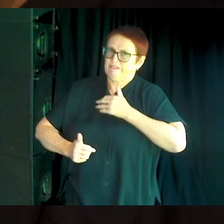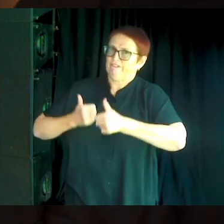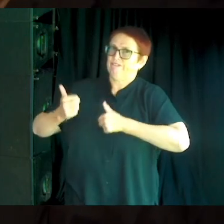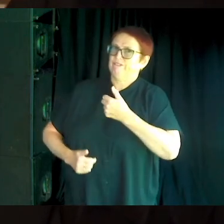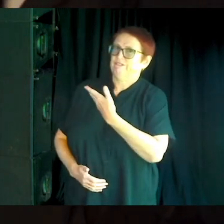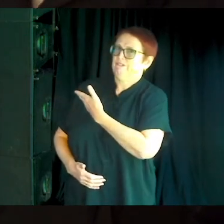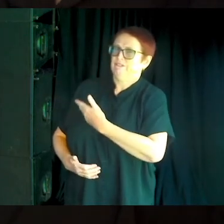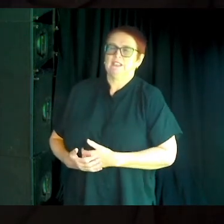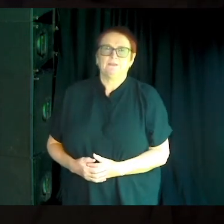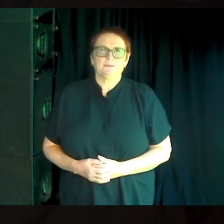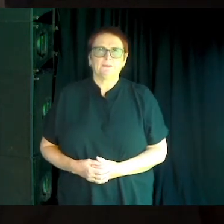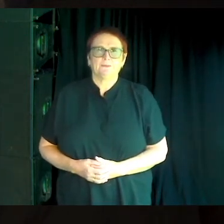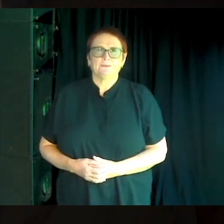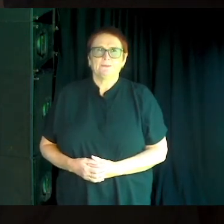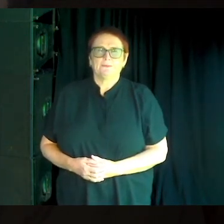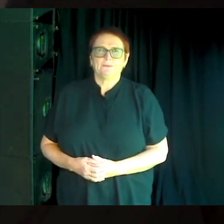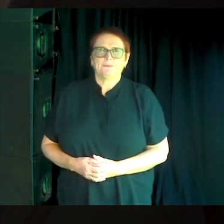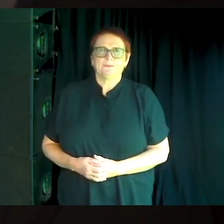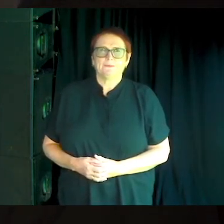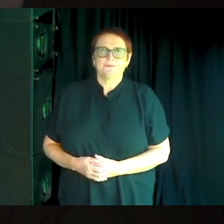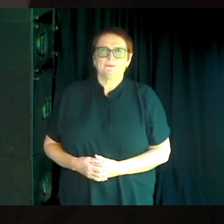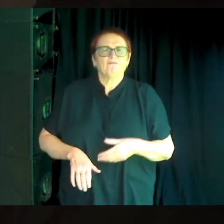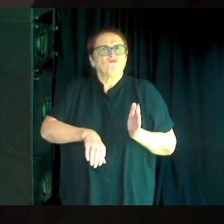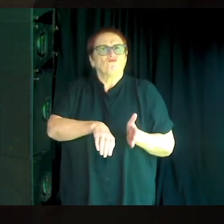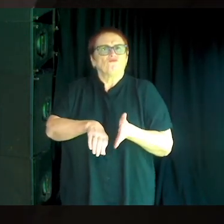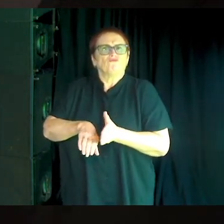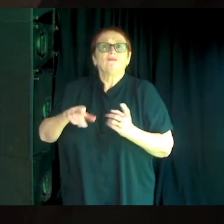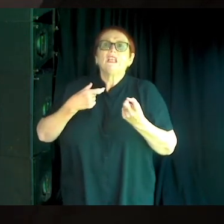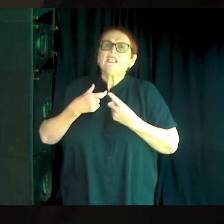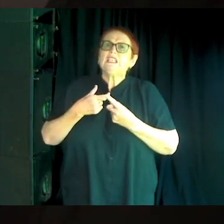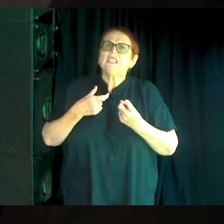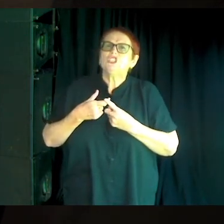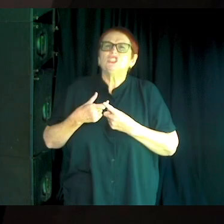wow so you can just chop because in the kitchen you normally don't really have